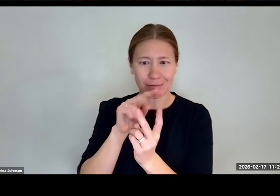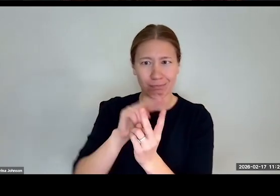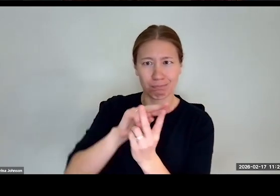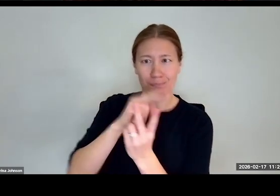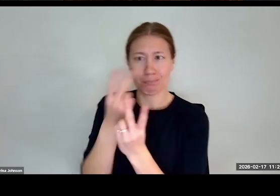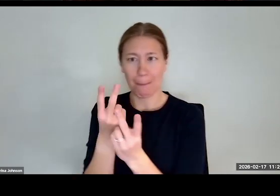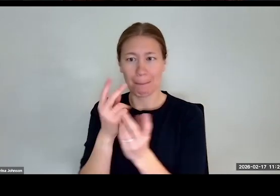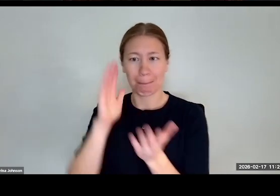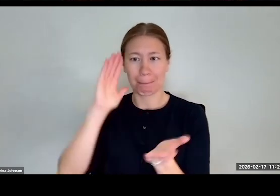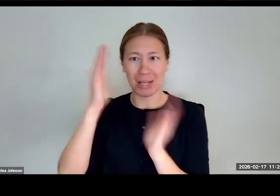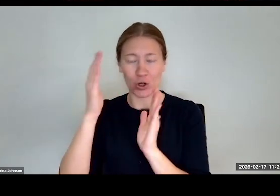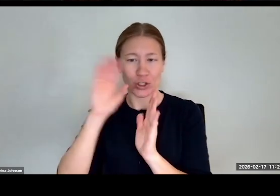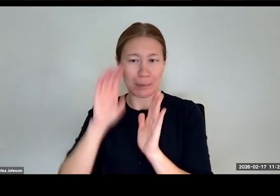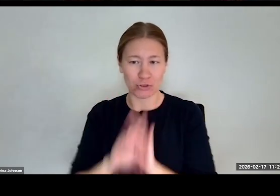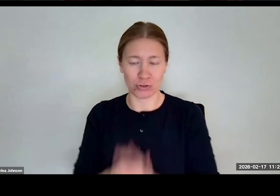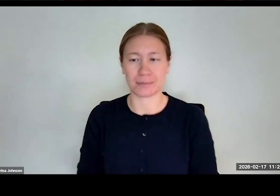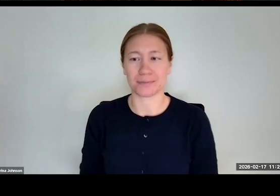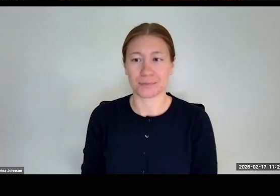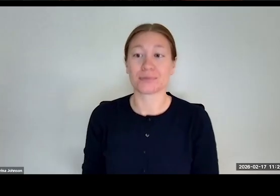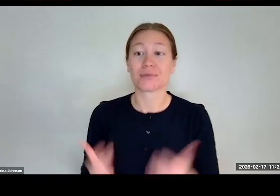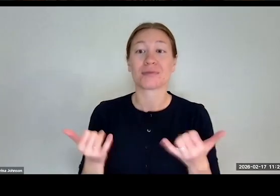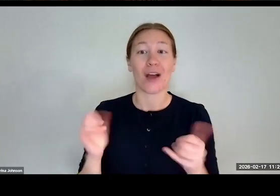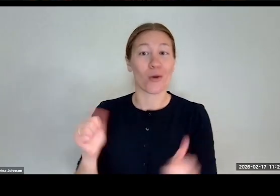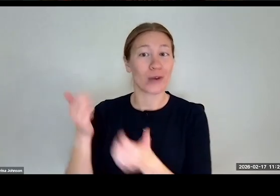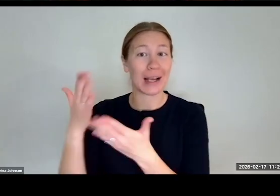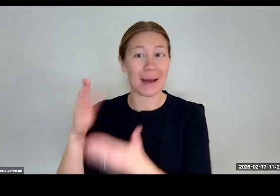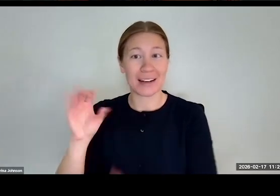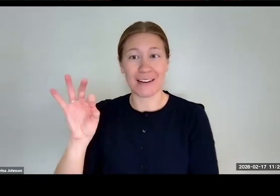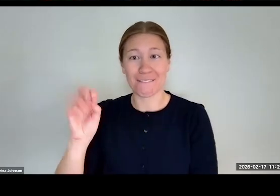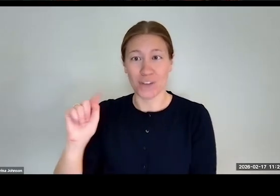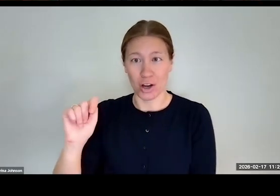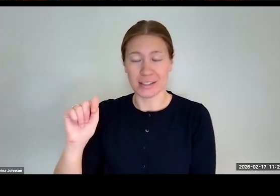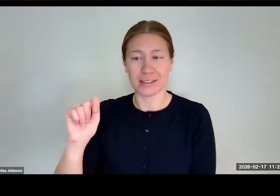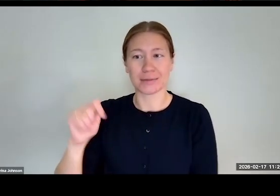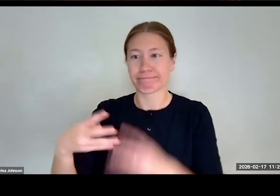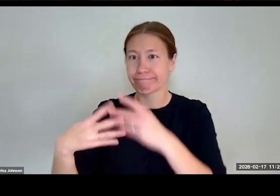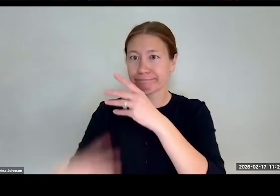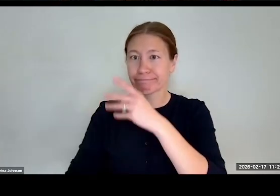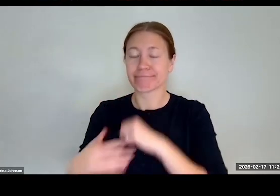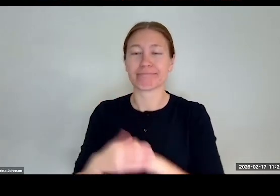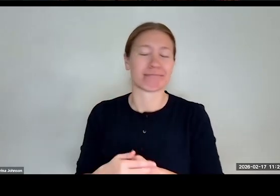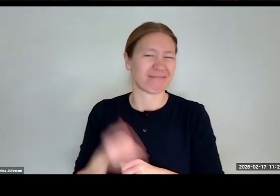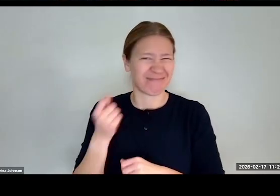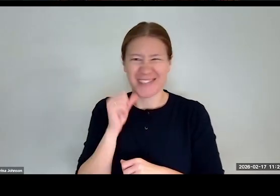So there are some recommended fonts here. This is not a entire like comprehensive list. There are many others out there